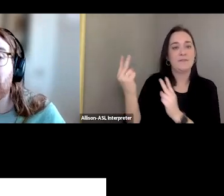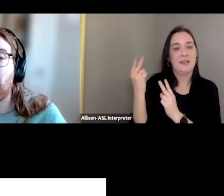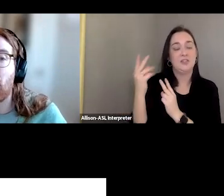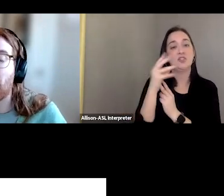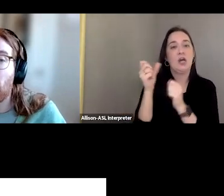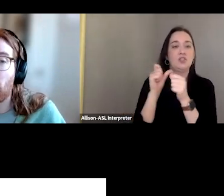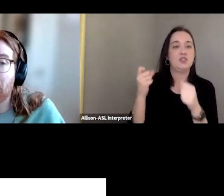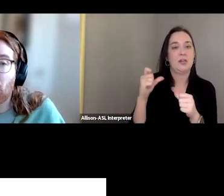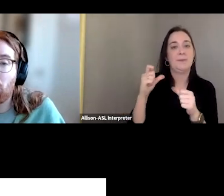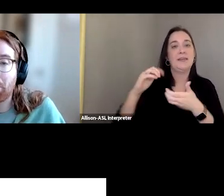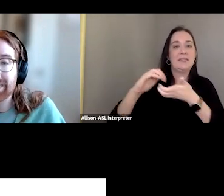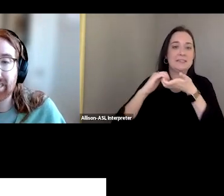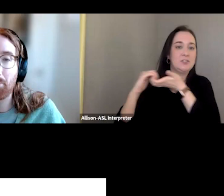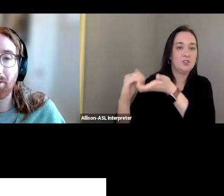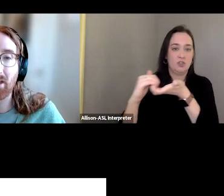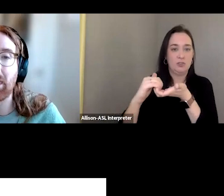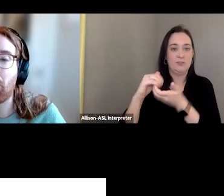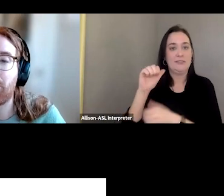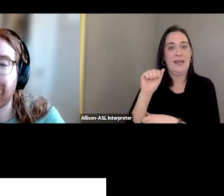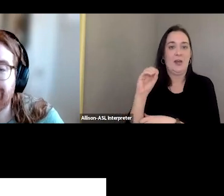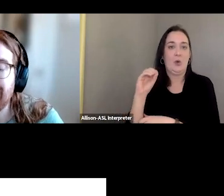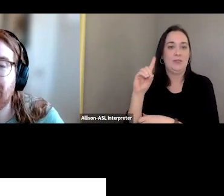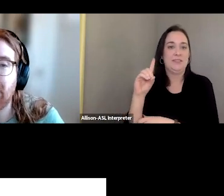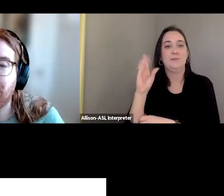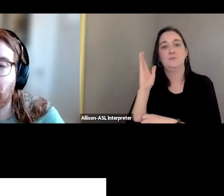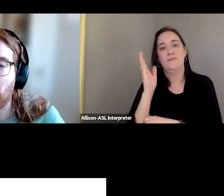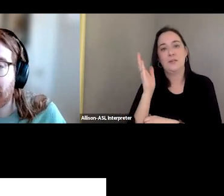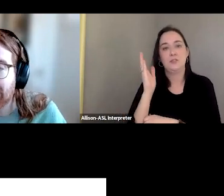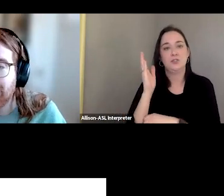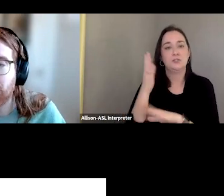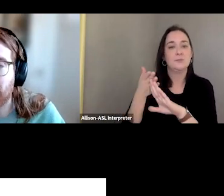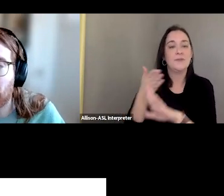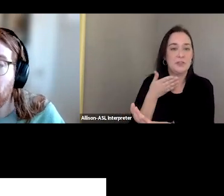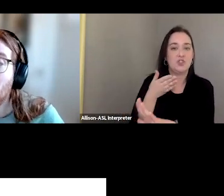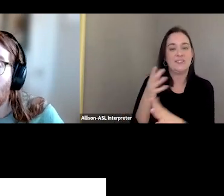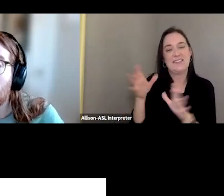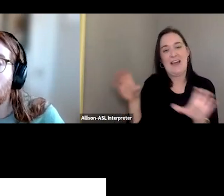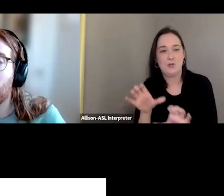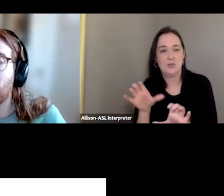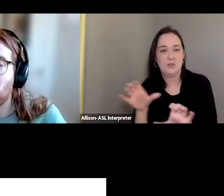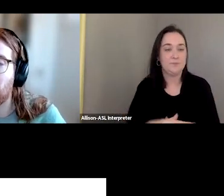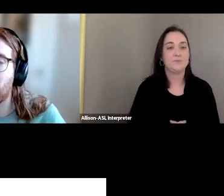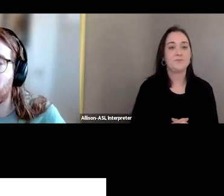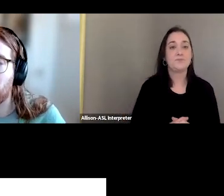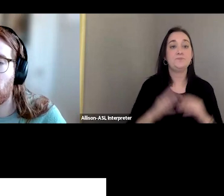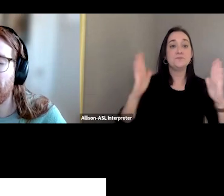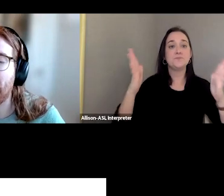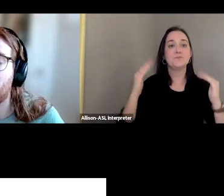Our next of webinar will be taking place on April 16th and it's titled Connecting the Dots Working with Opportunities and Sororities.